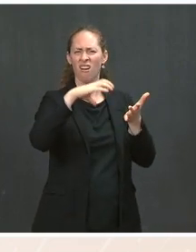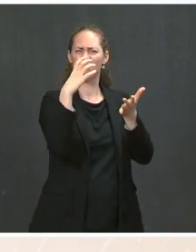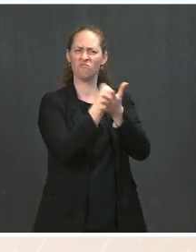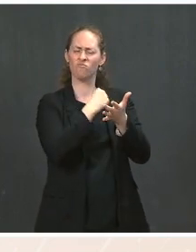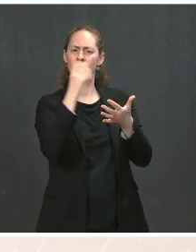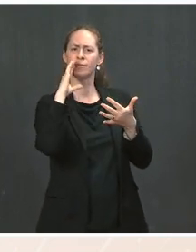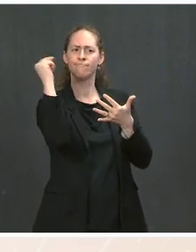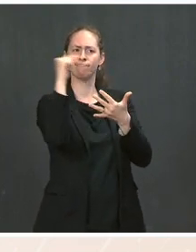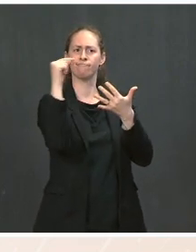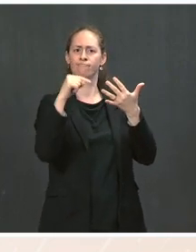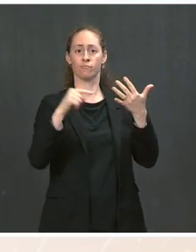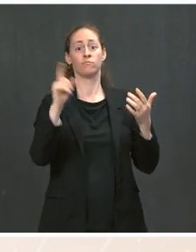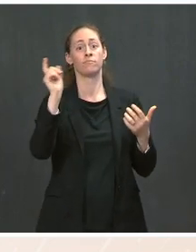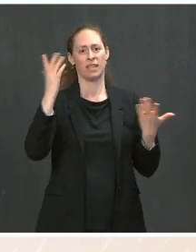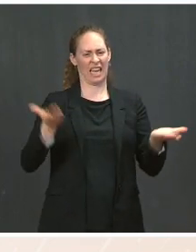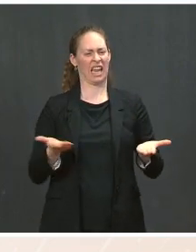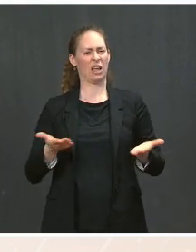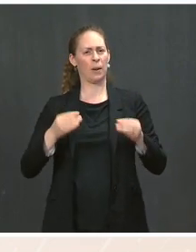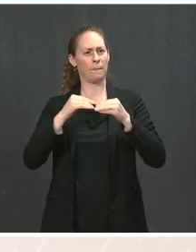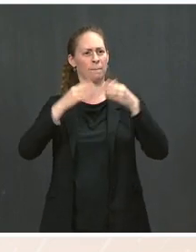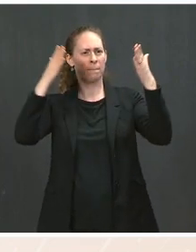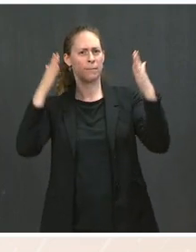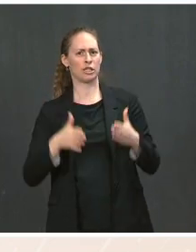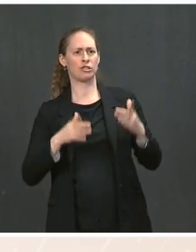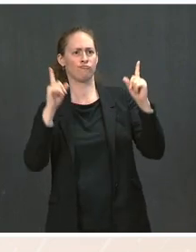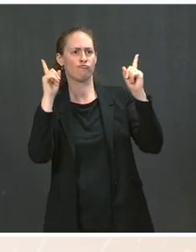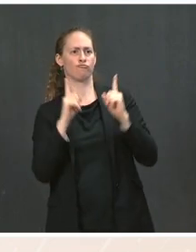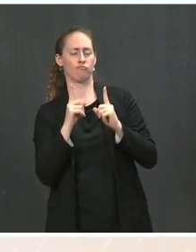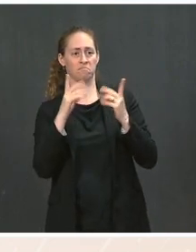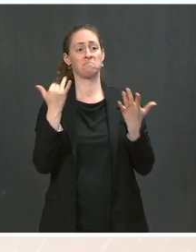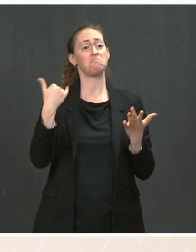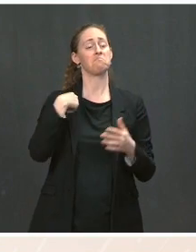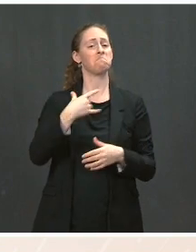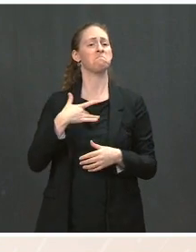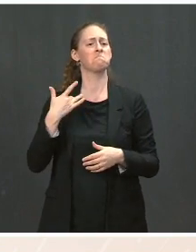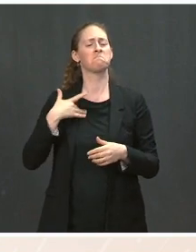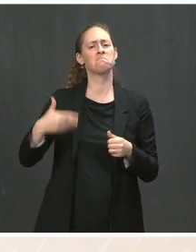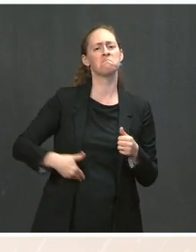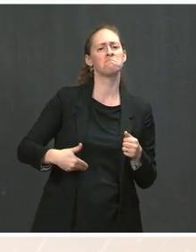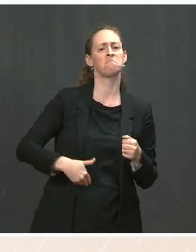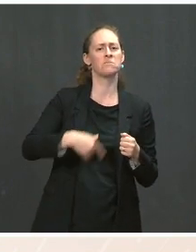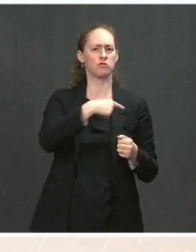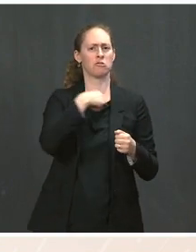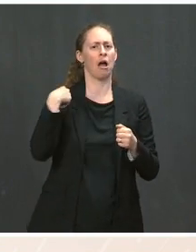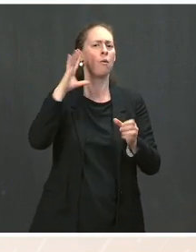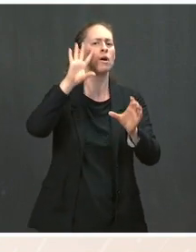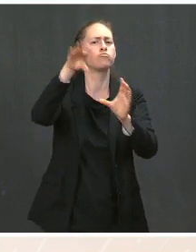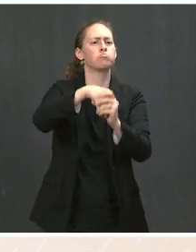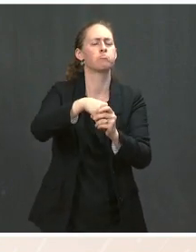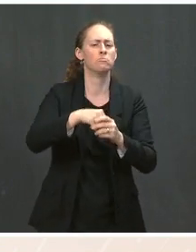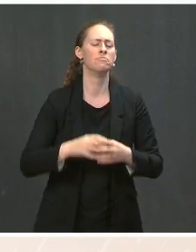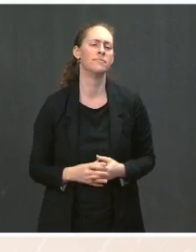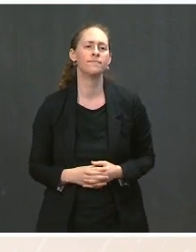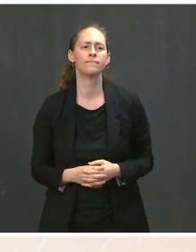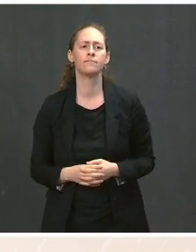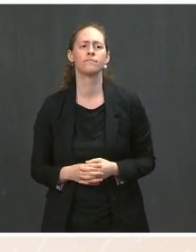and I would anticipate that China will be a part of the discussions. The Press: And if I could ask just a question on the Russia sanctions today --